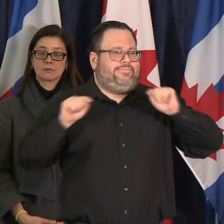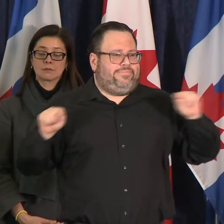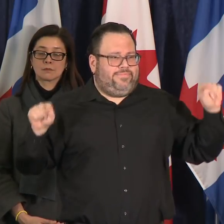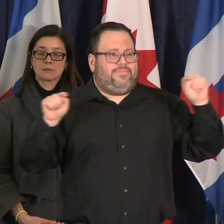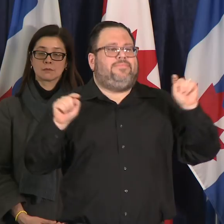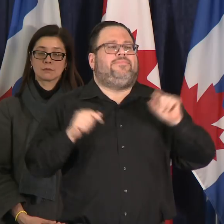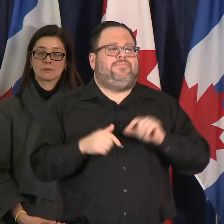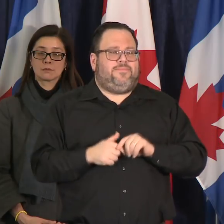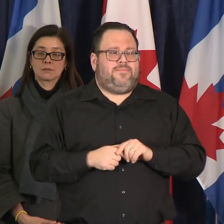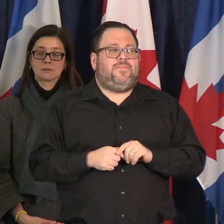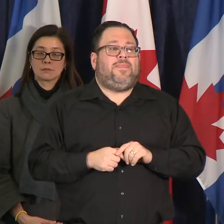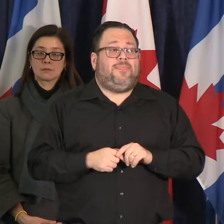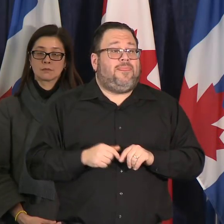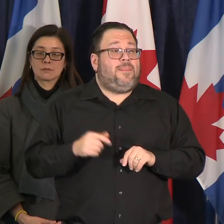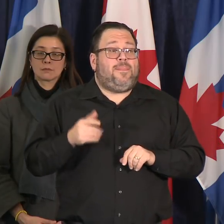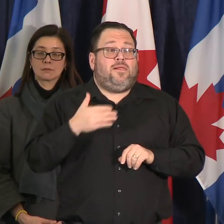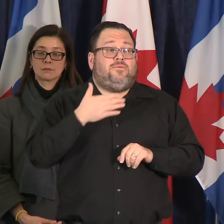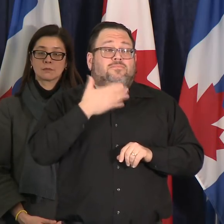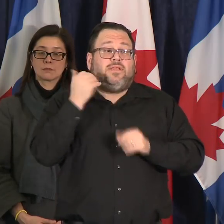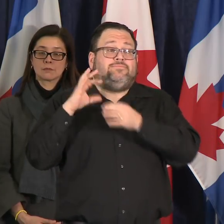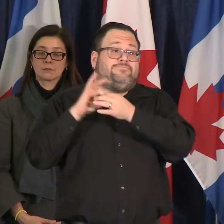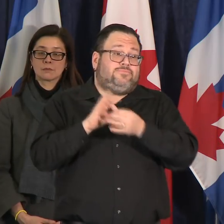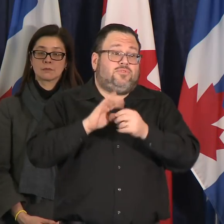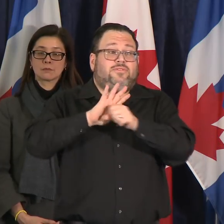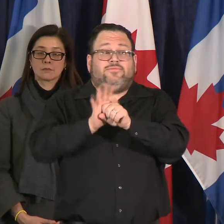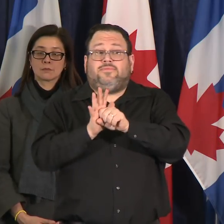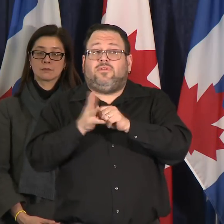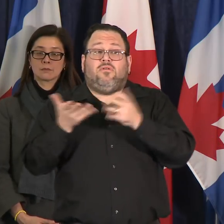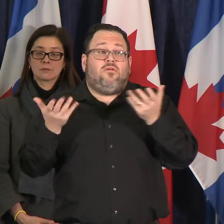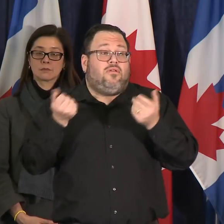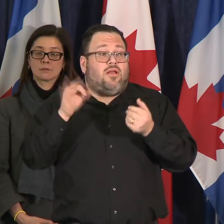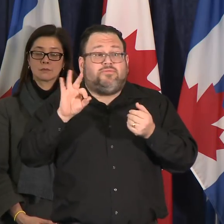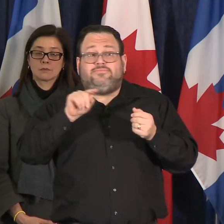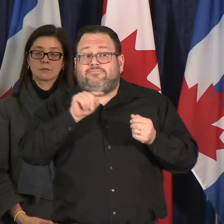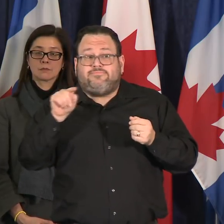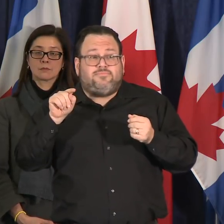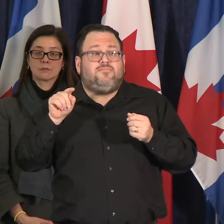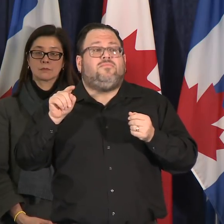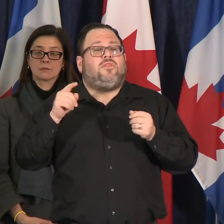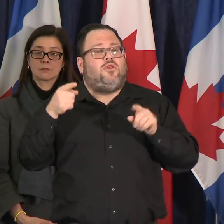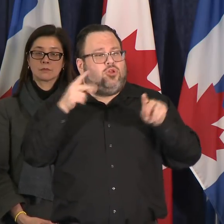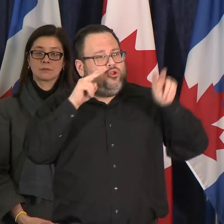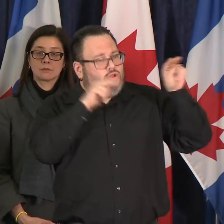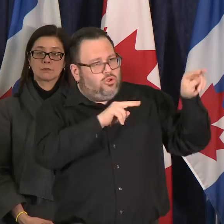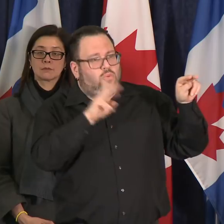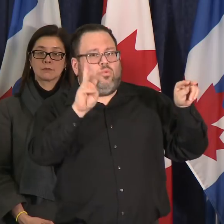kovat 19 and all the city services is toronto GA / kovat 19 that's that that's